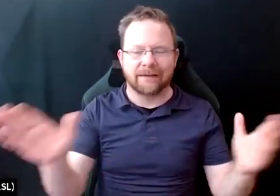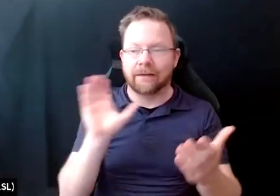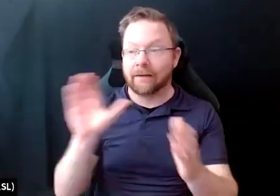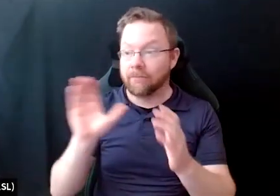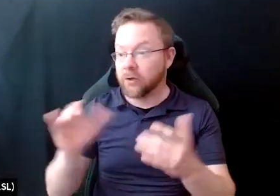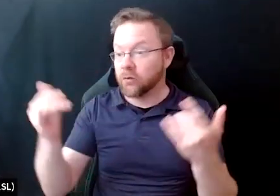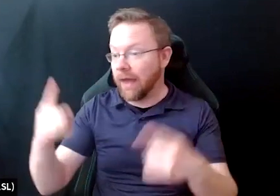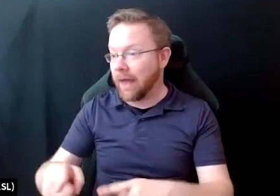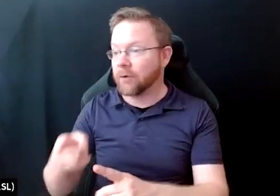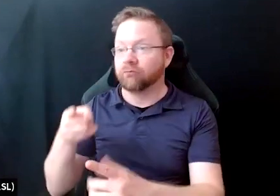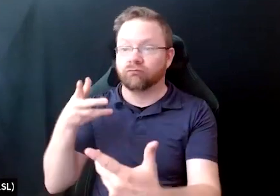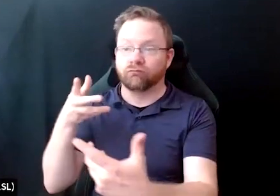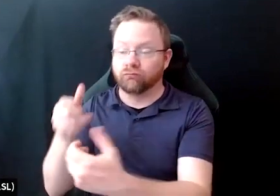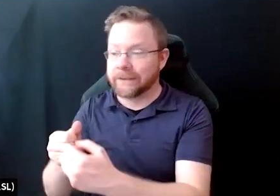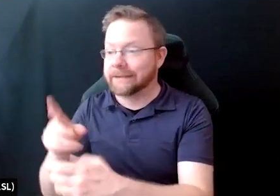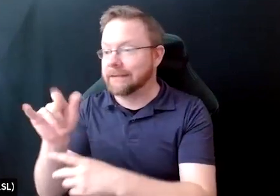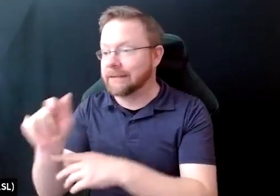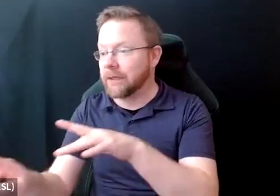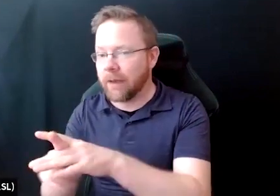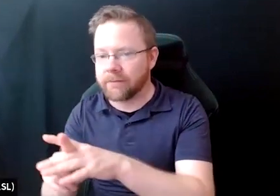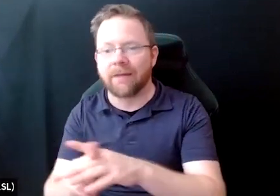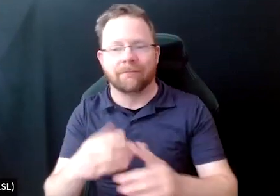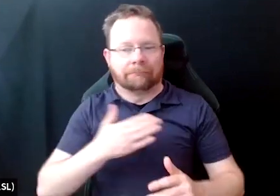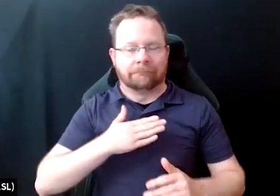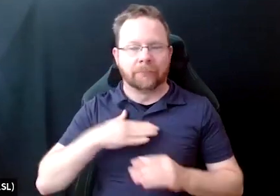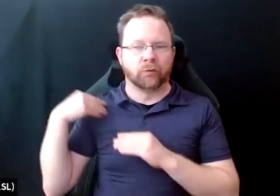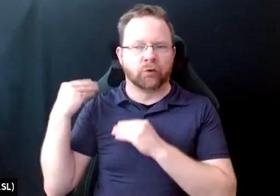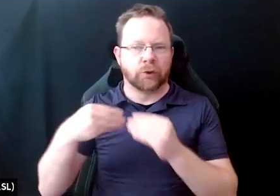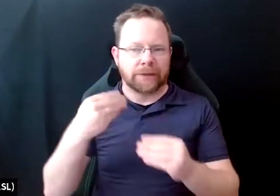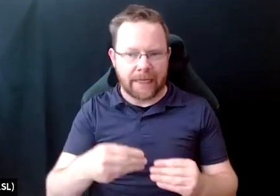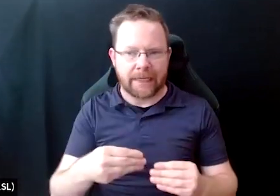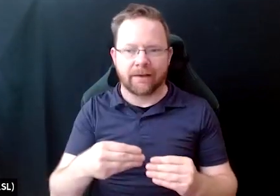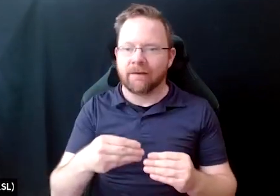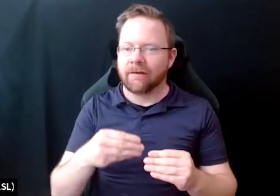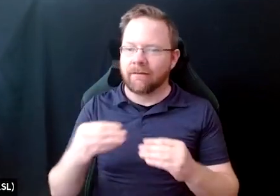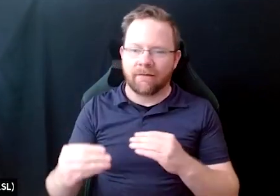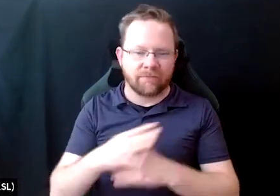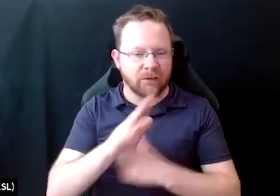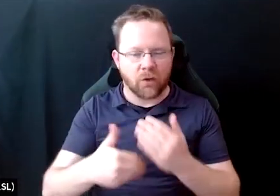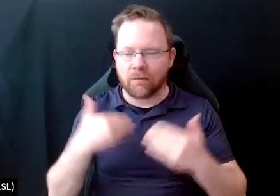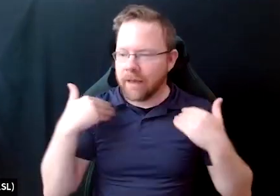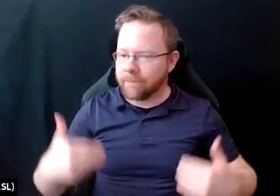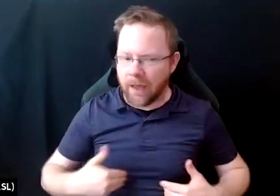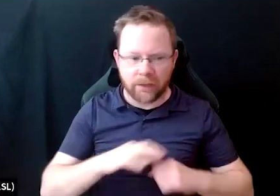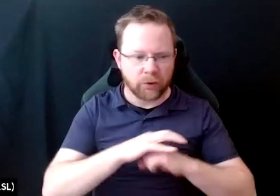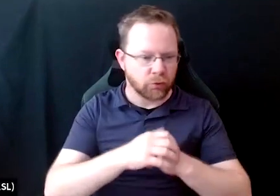I have a genetic disorder that affects every part of my body, each one of my joints, my eyes, my inner ear.